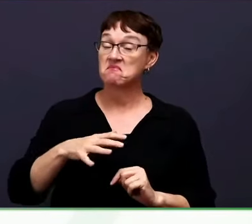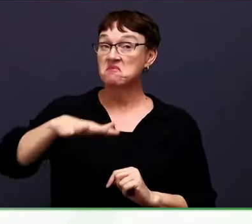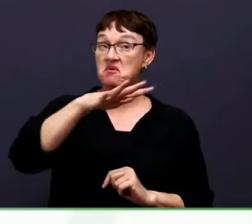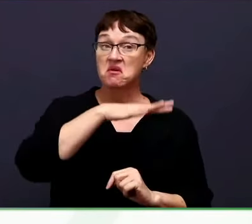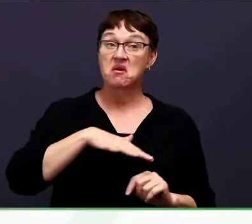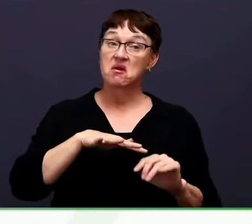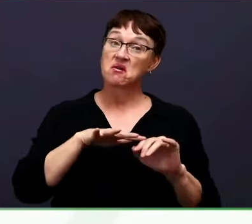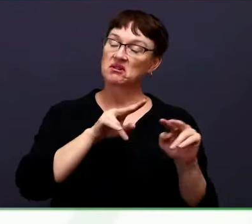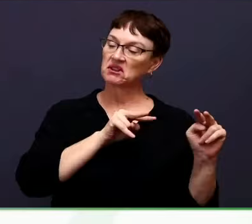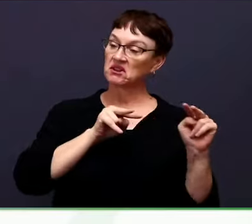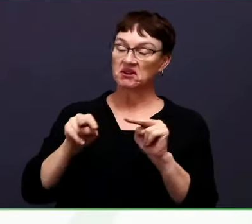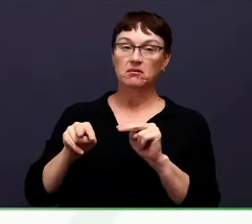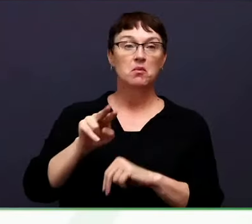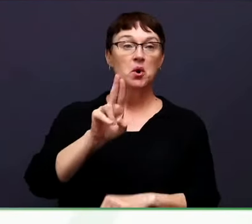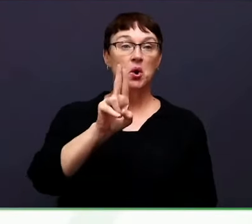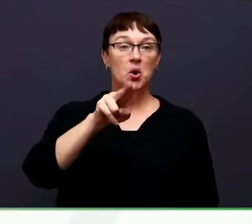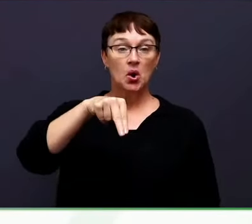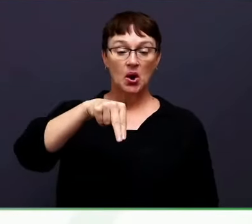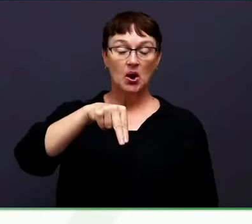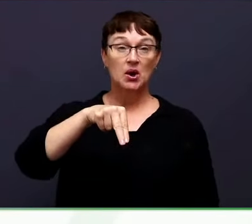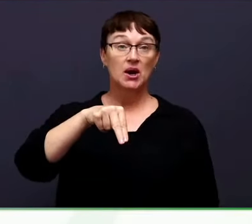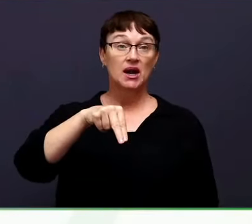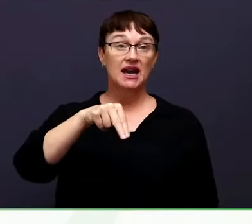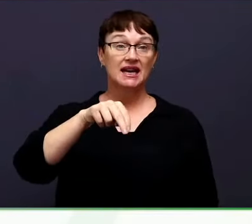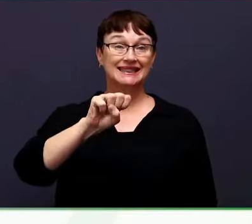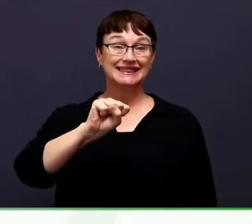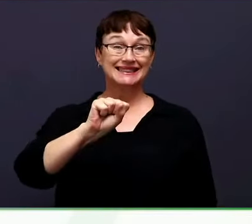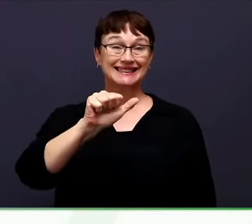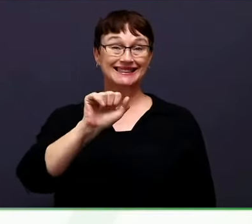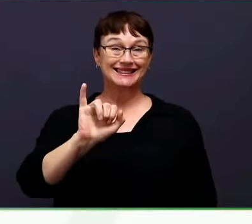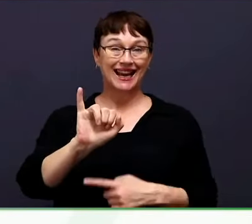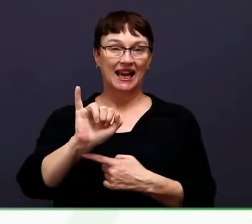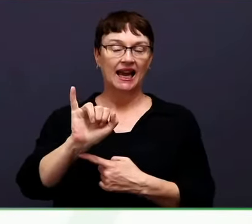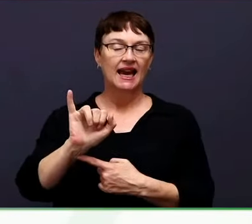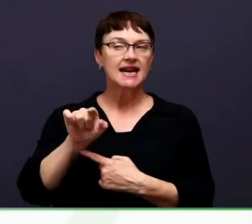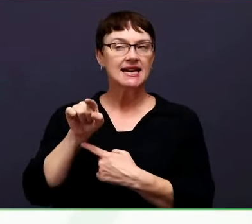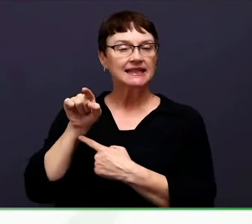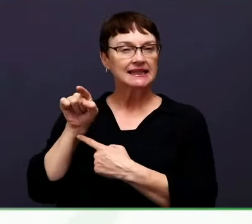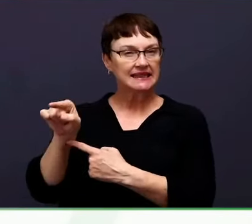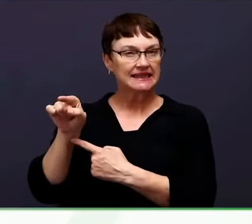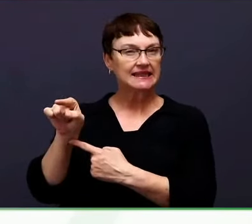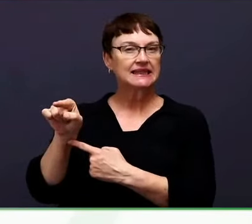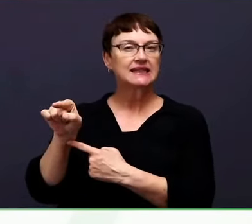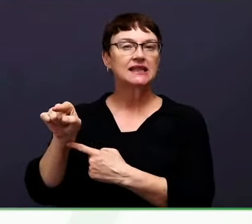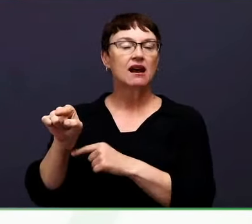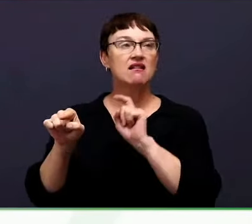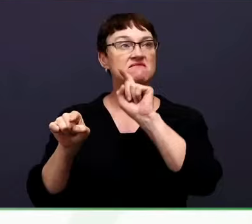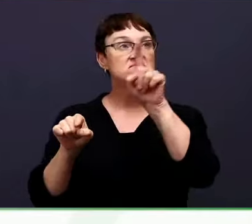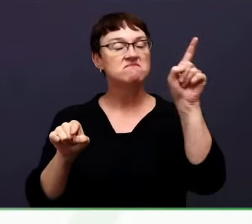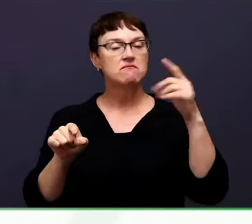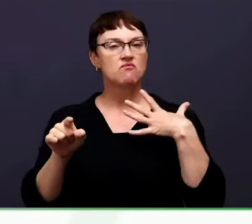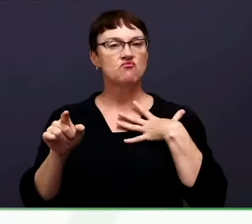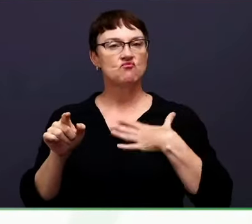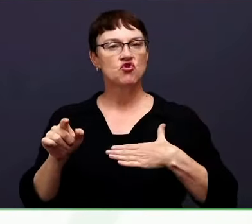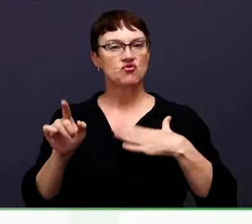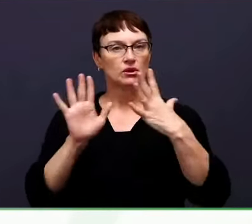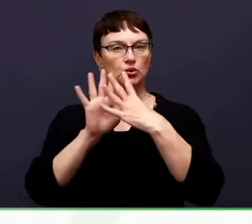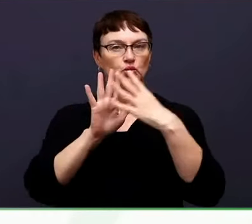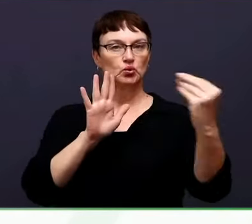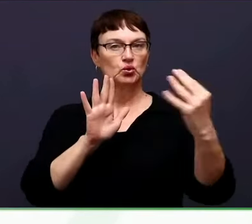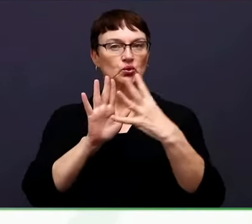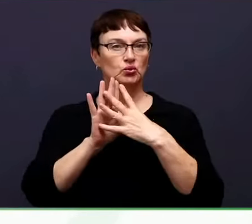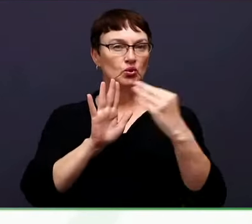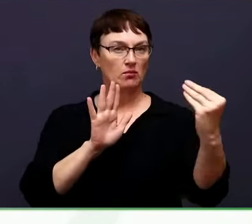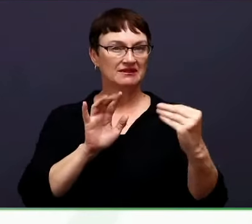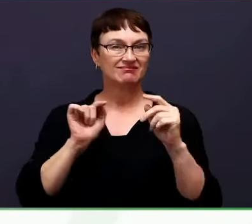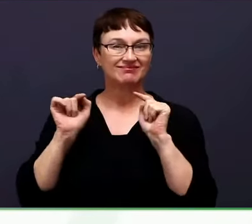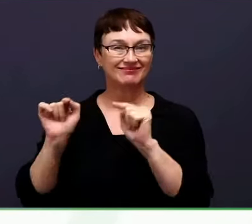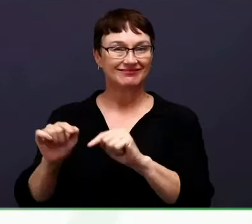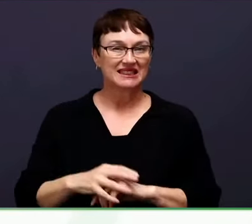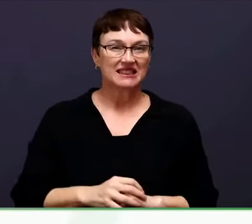I was traumatised by the dark seclusion room I was putting, thank